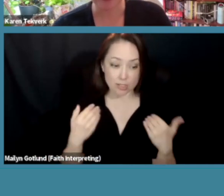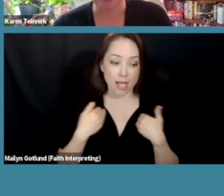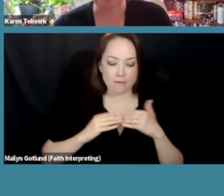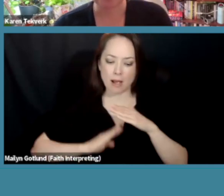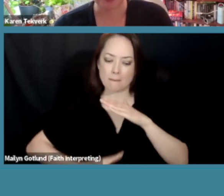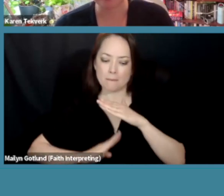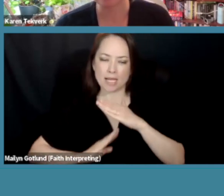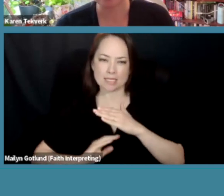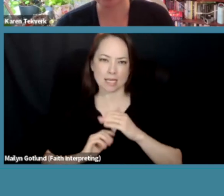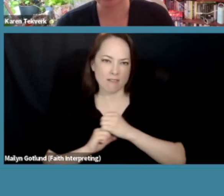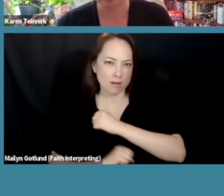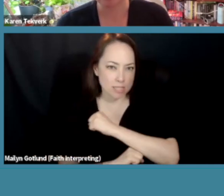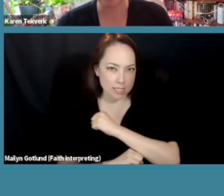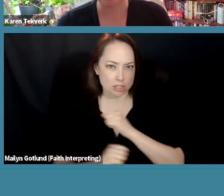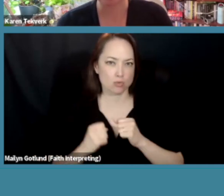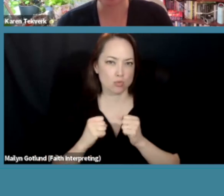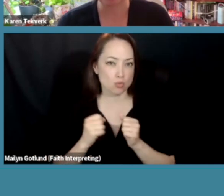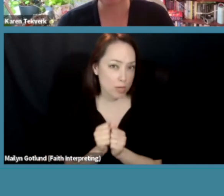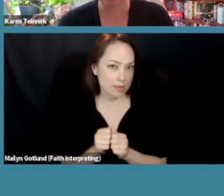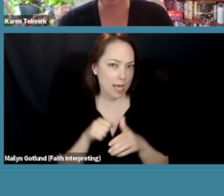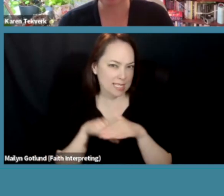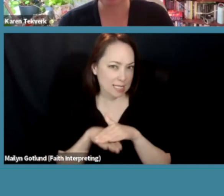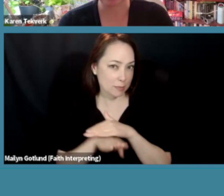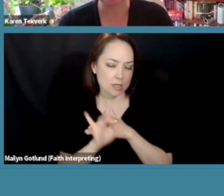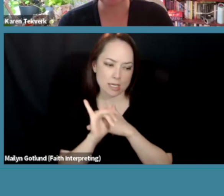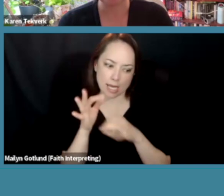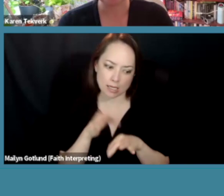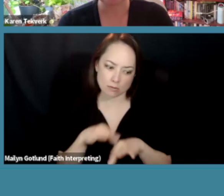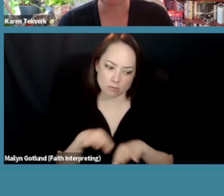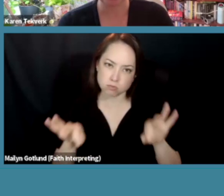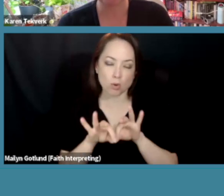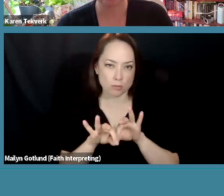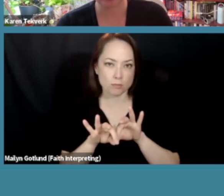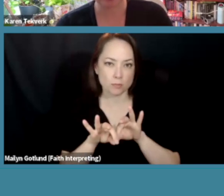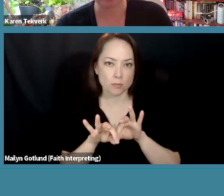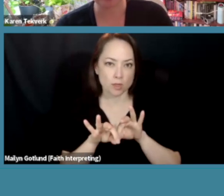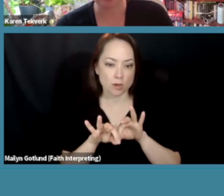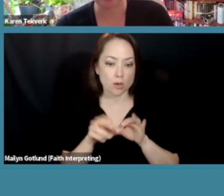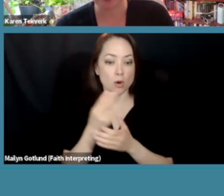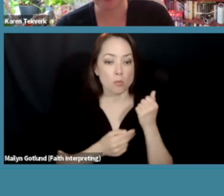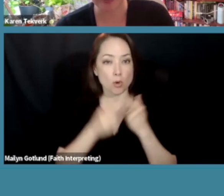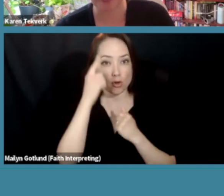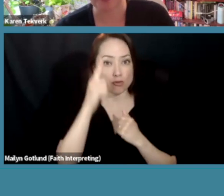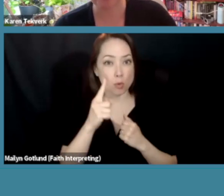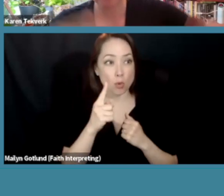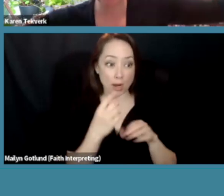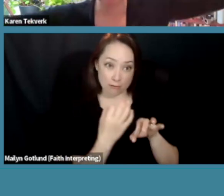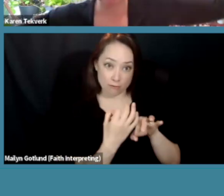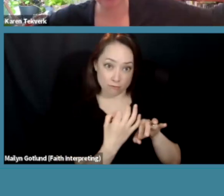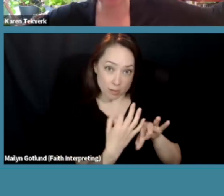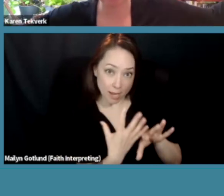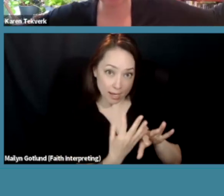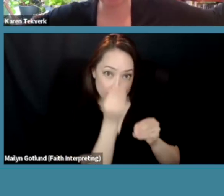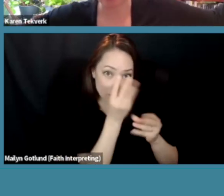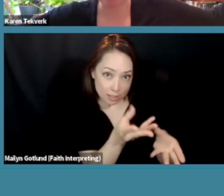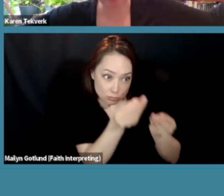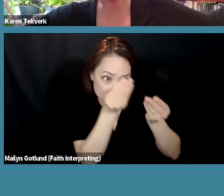on accessibility, that is really pivotal, both for getting feedback from everybody